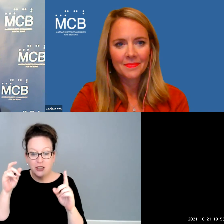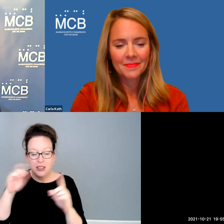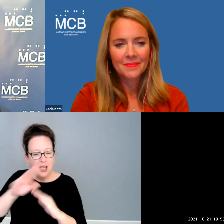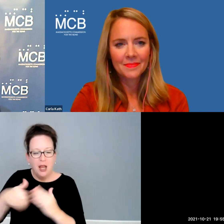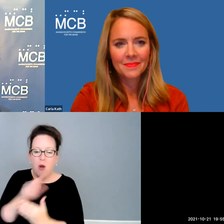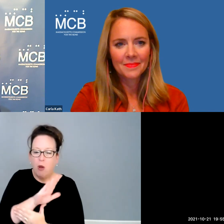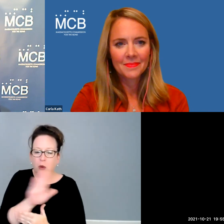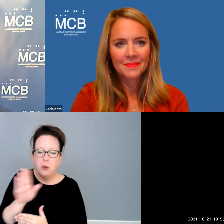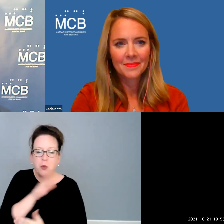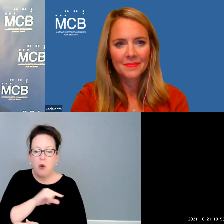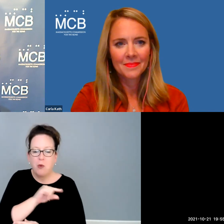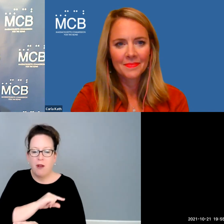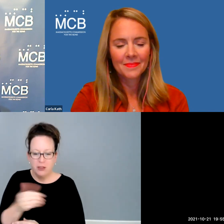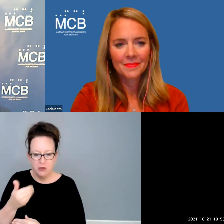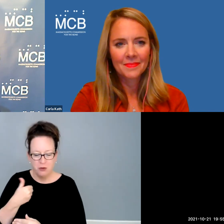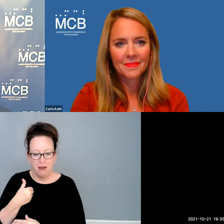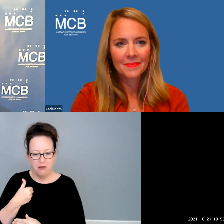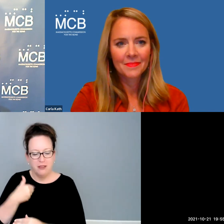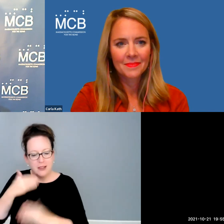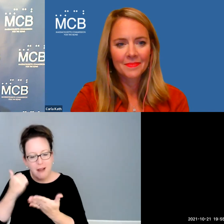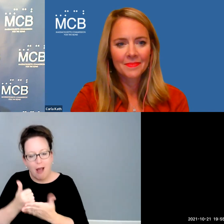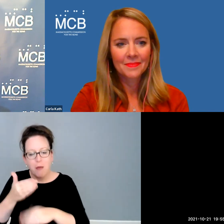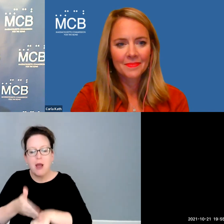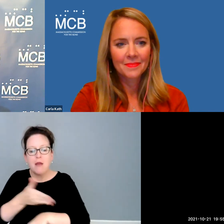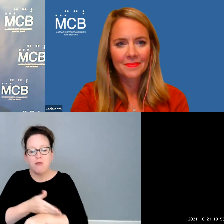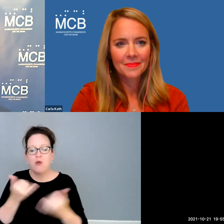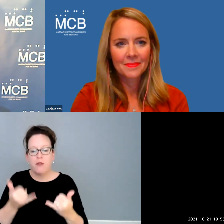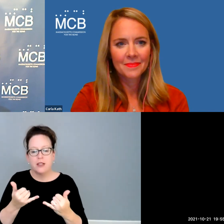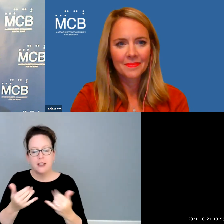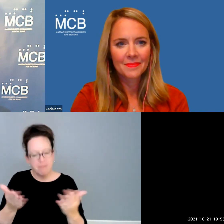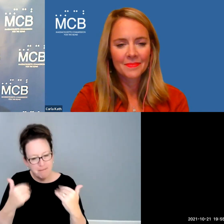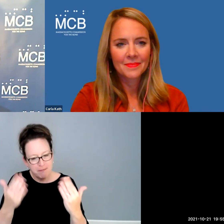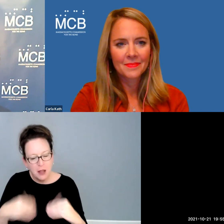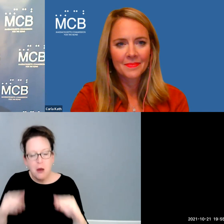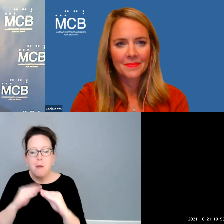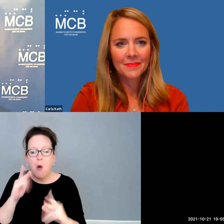qualifications that you have to improve this. Let's get more people into the labor force.